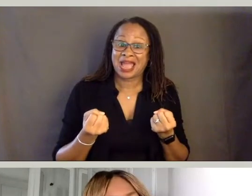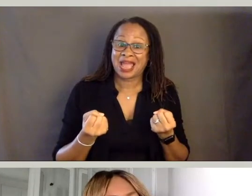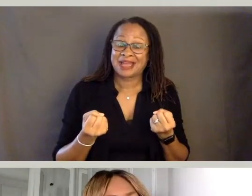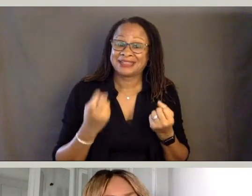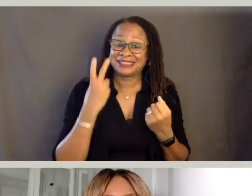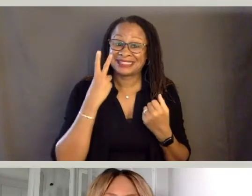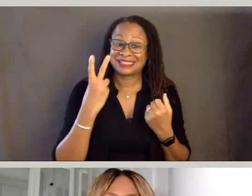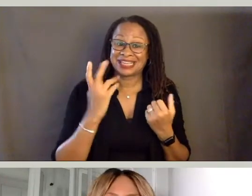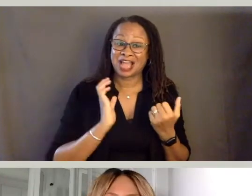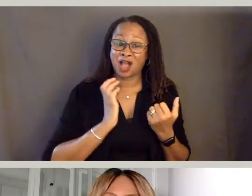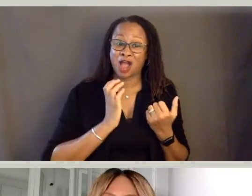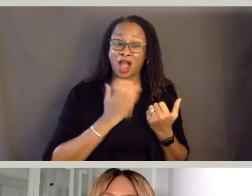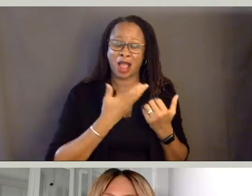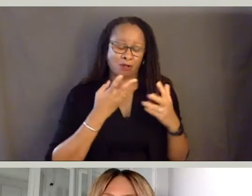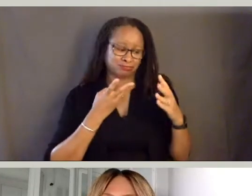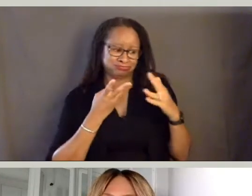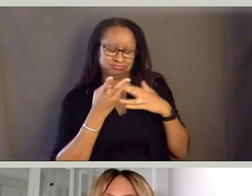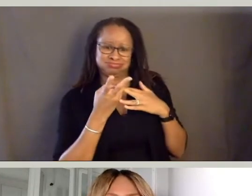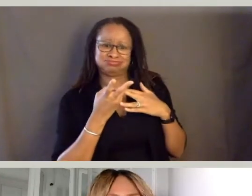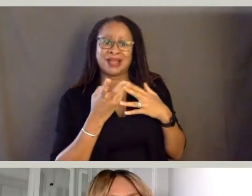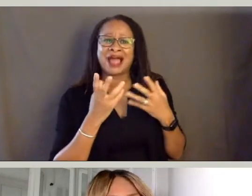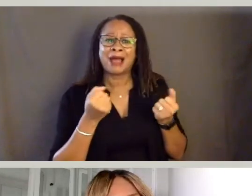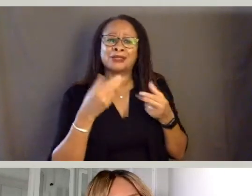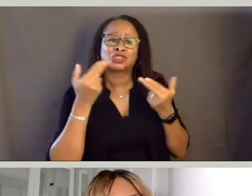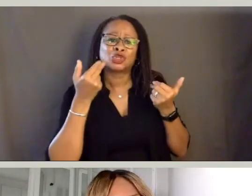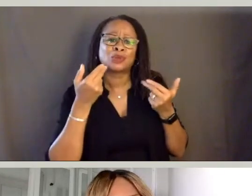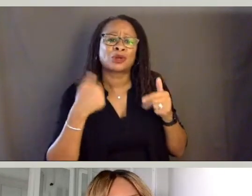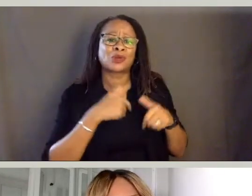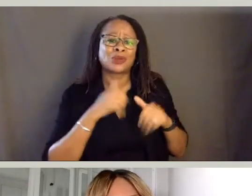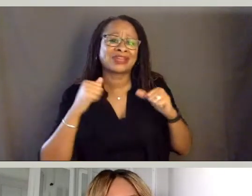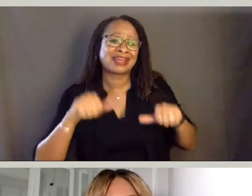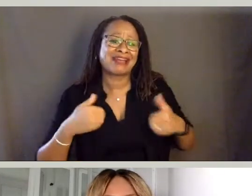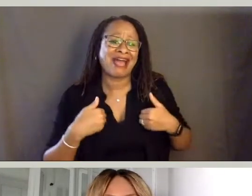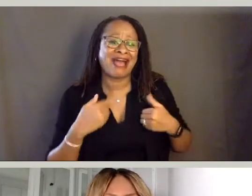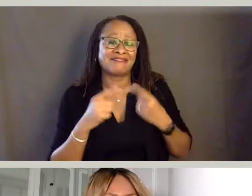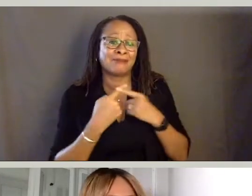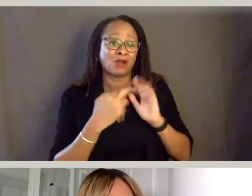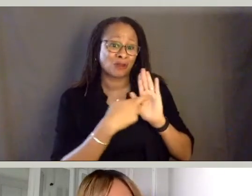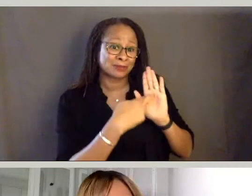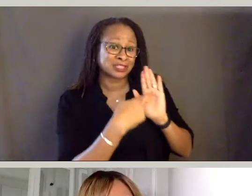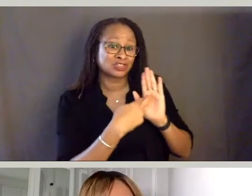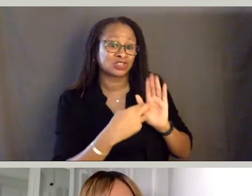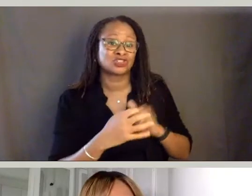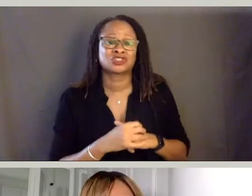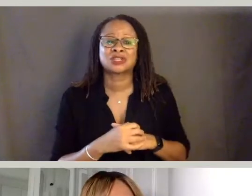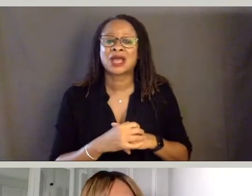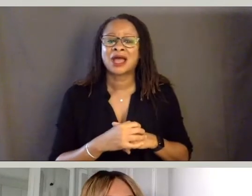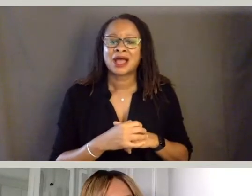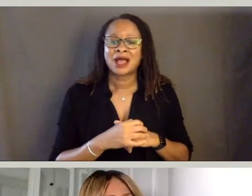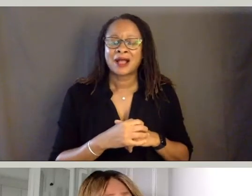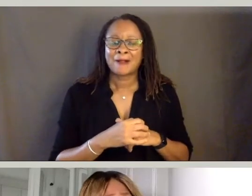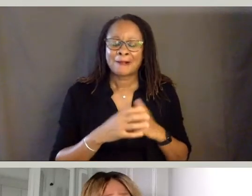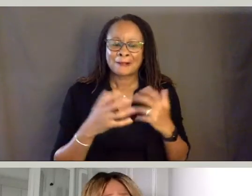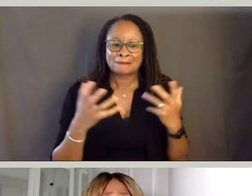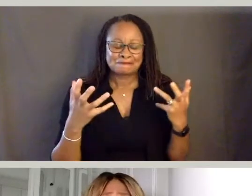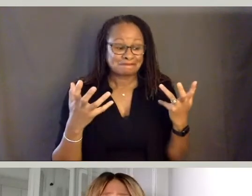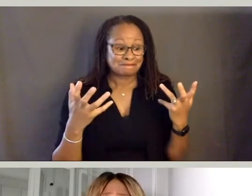to see how much humor that trans people can have from these representations, how coming to voice around it,